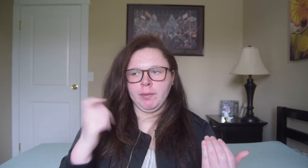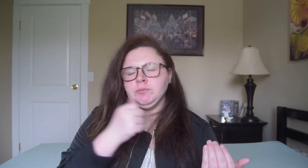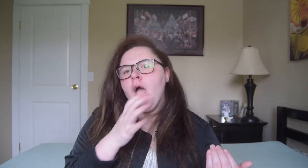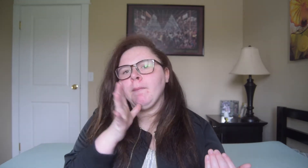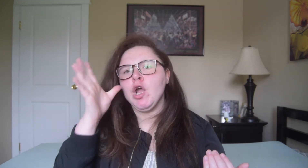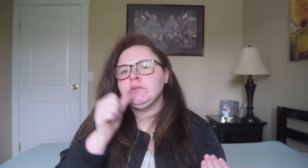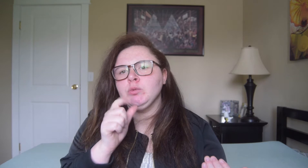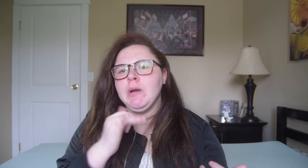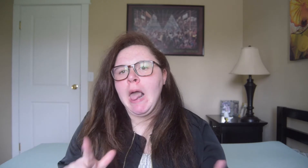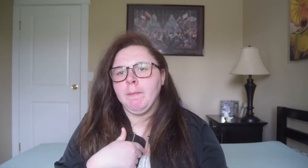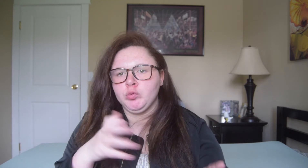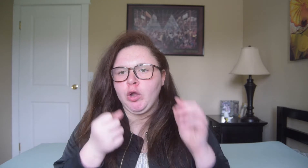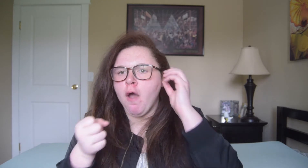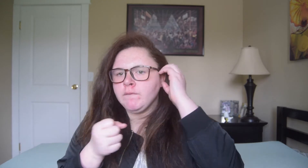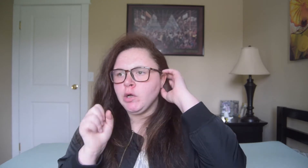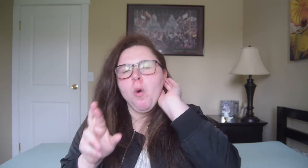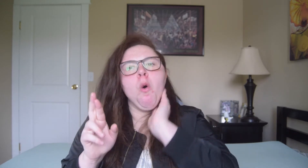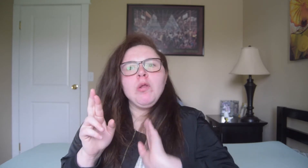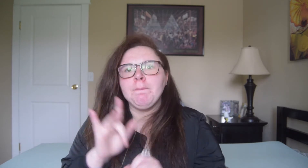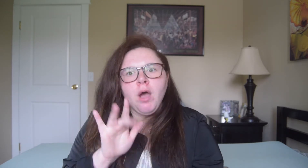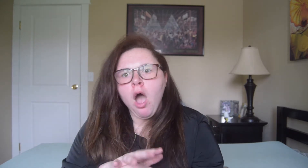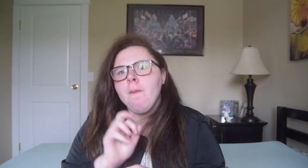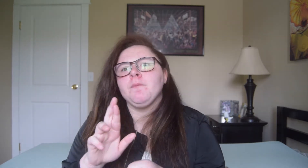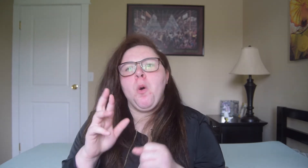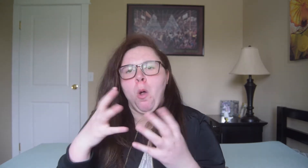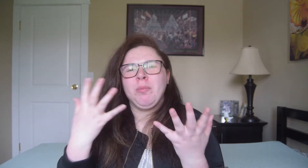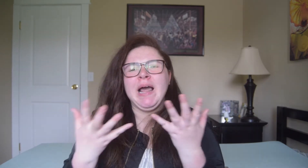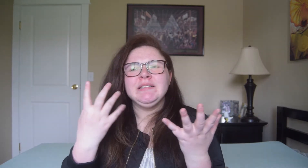My parents didn't really allow me to drink coffee, soda, or anything carbonated